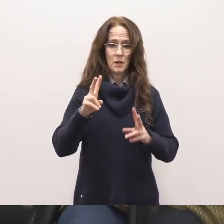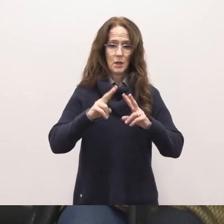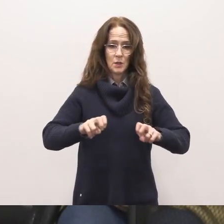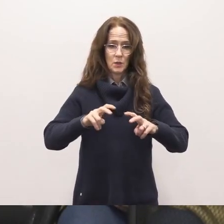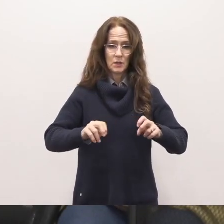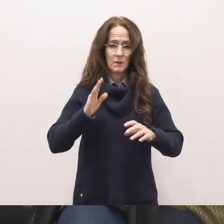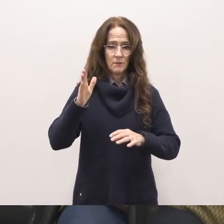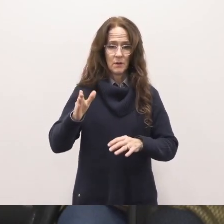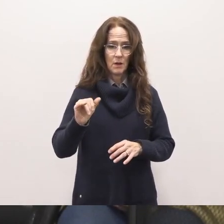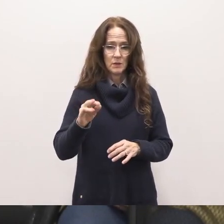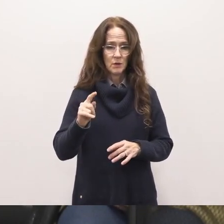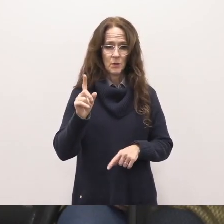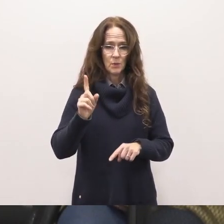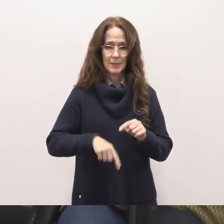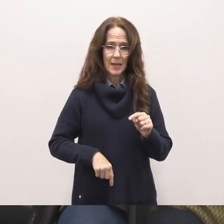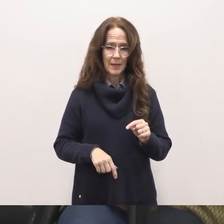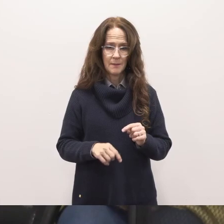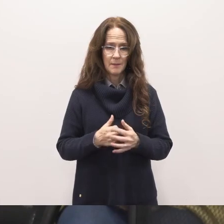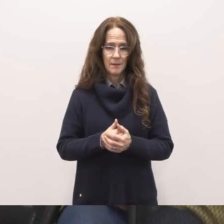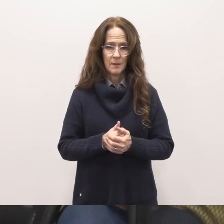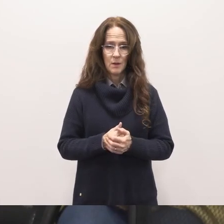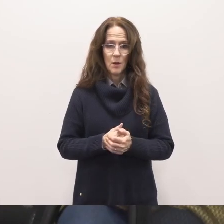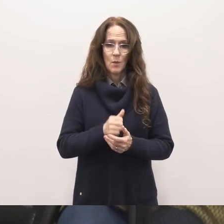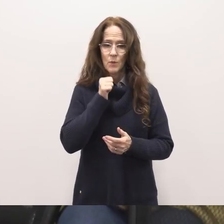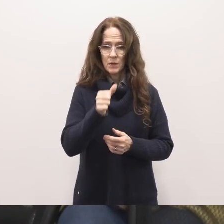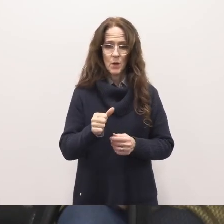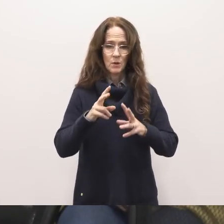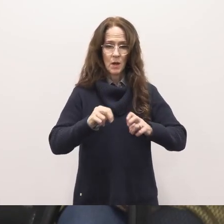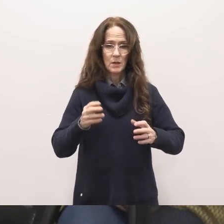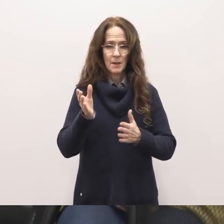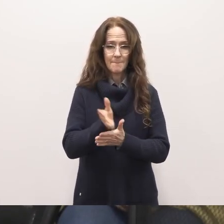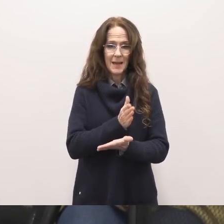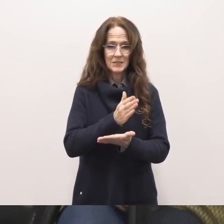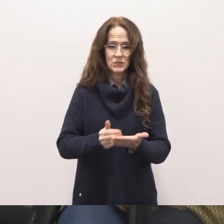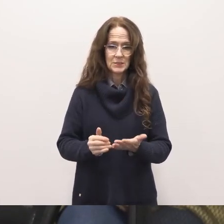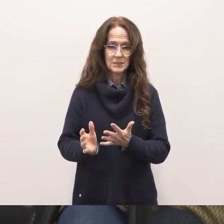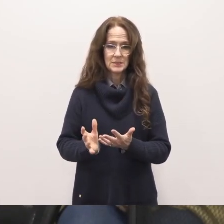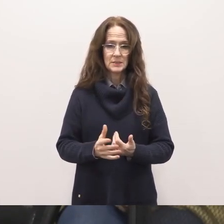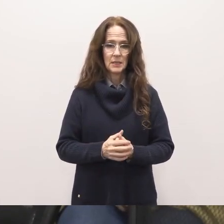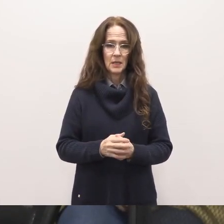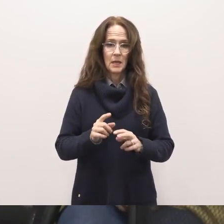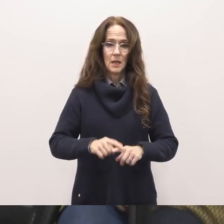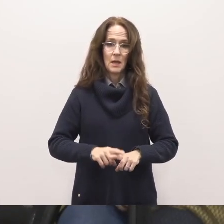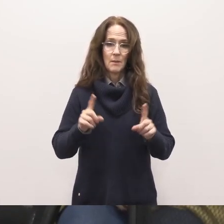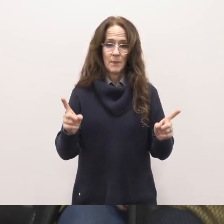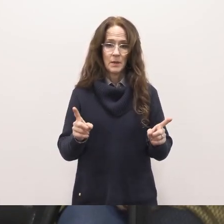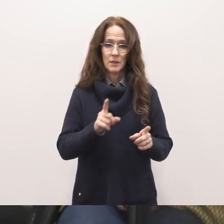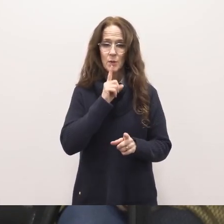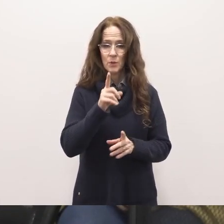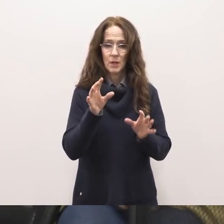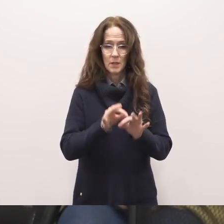As an auditor, we don't audit budgets. But, it's real important that an organization